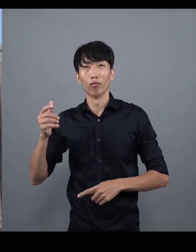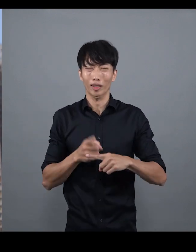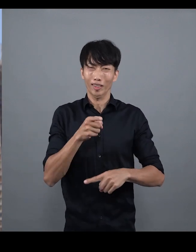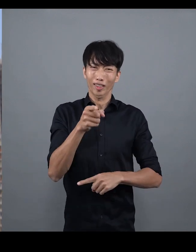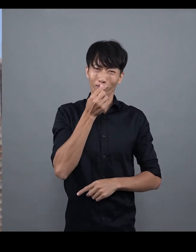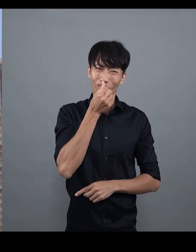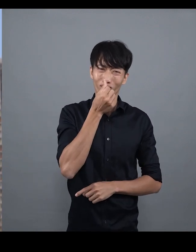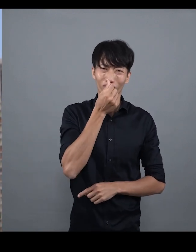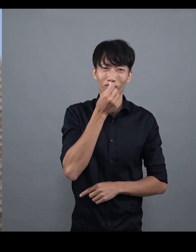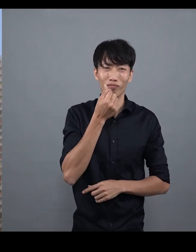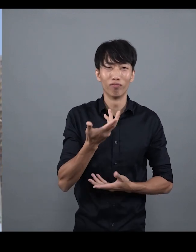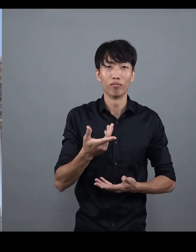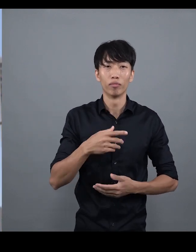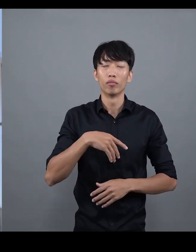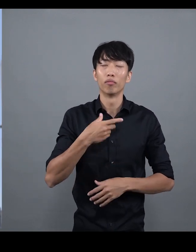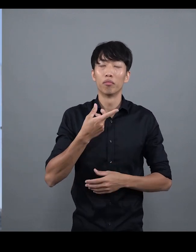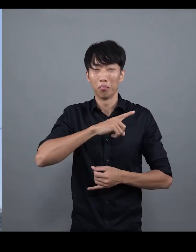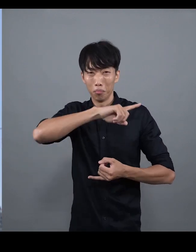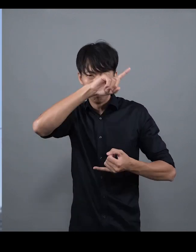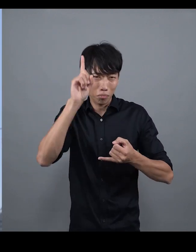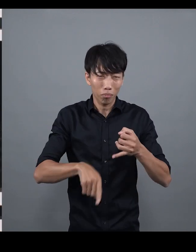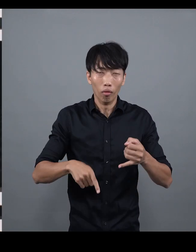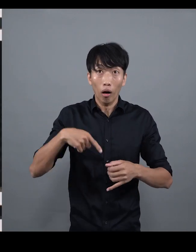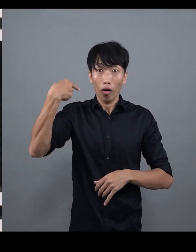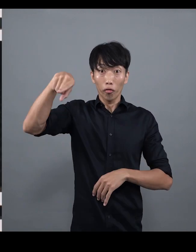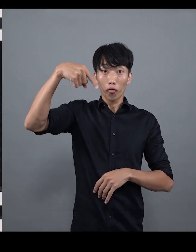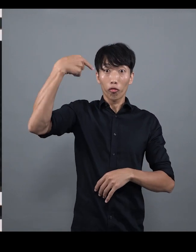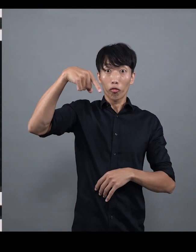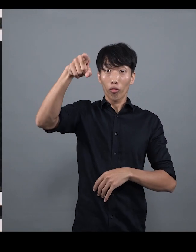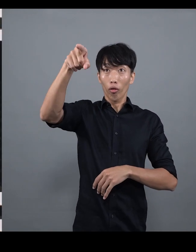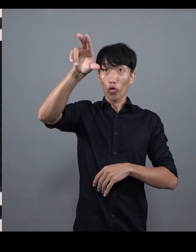The interesting thing was that there was one last household